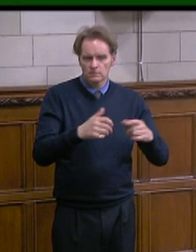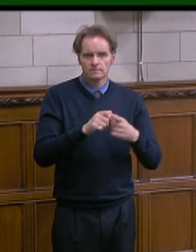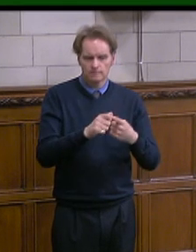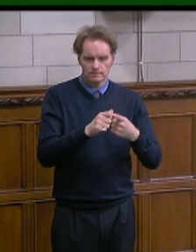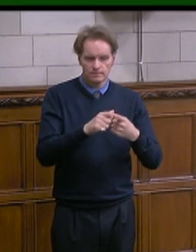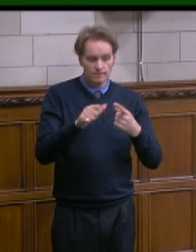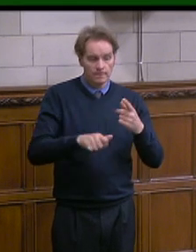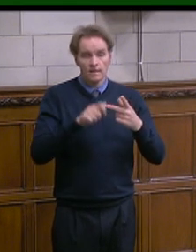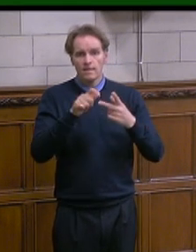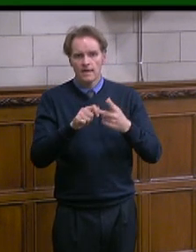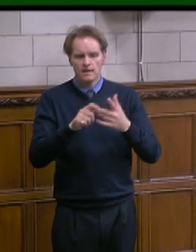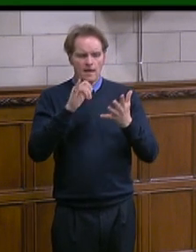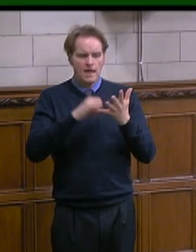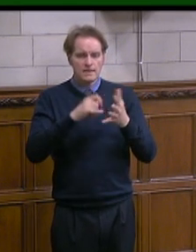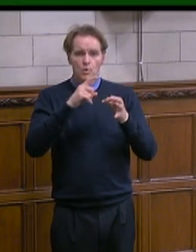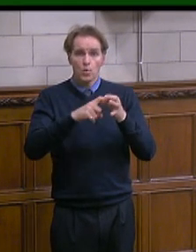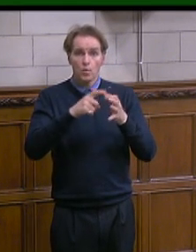Authority award in BSL.